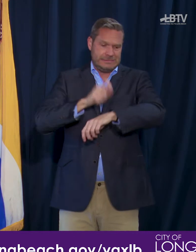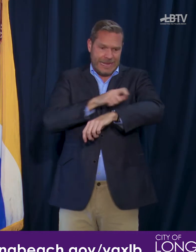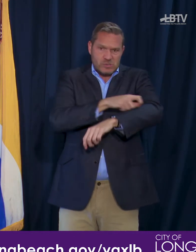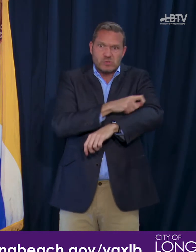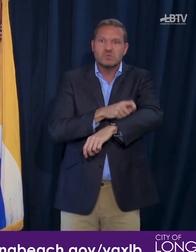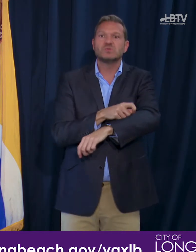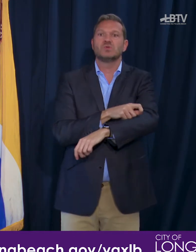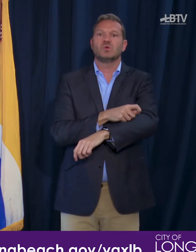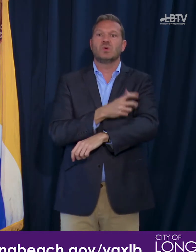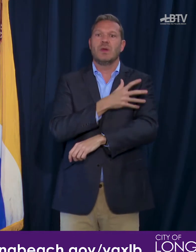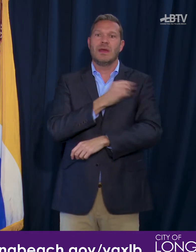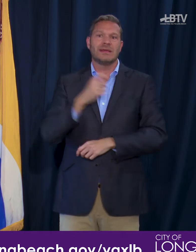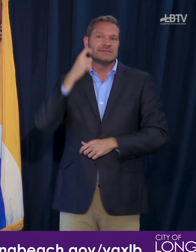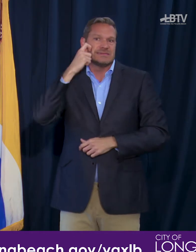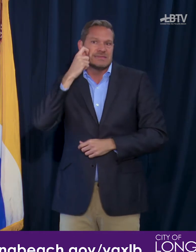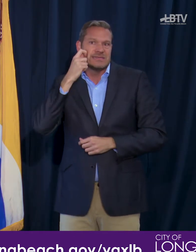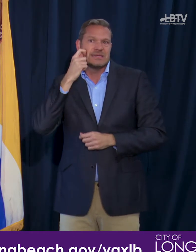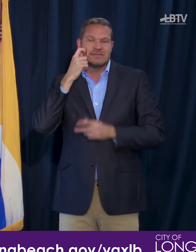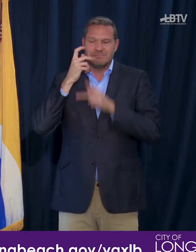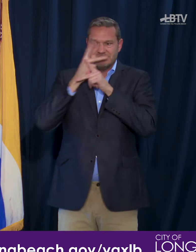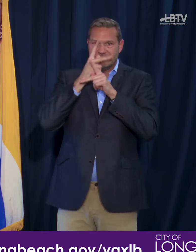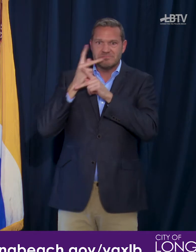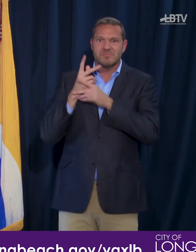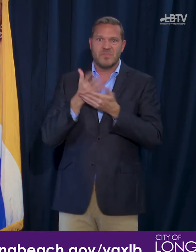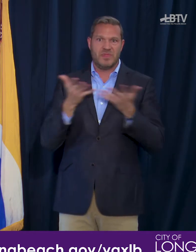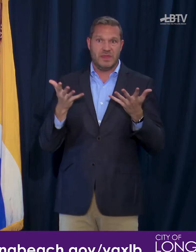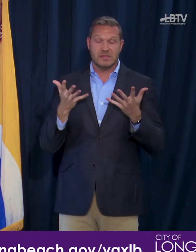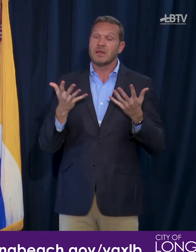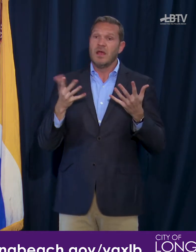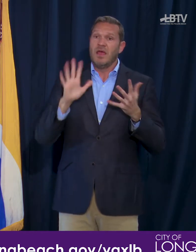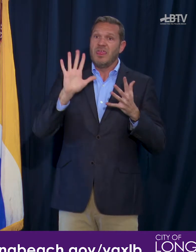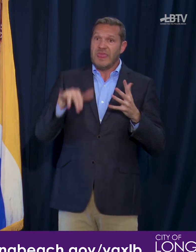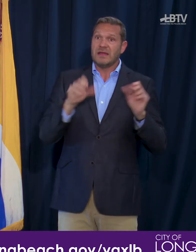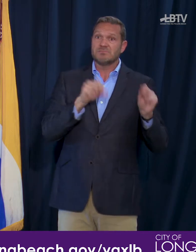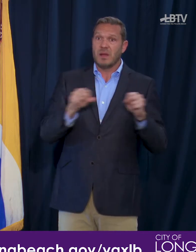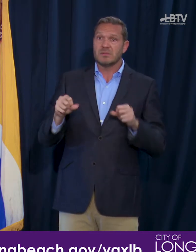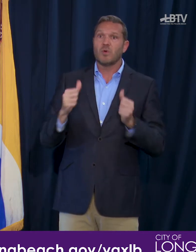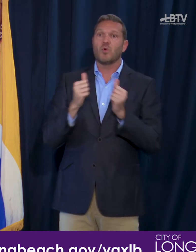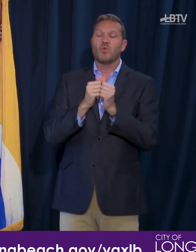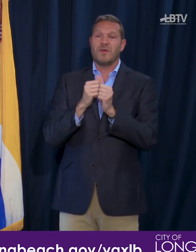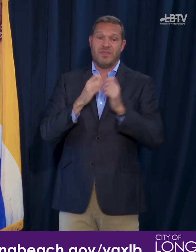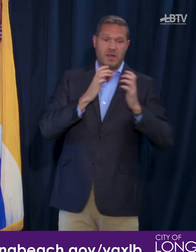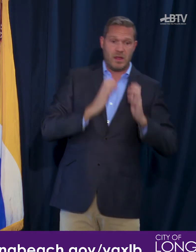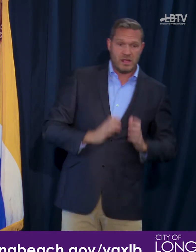then, but there are capacity limitations to maintain that 6 feet of distance between customers and wearing masks.